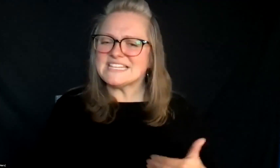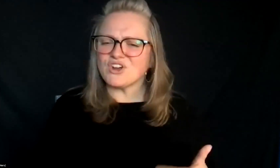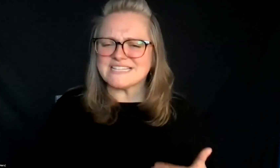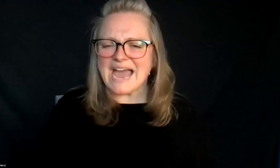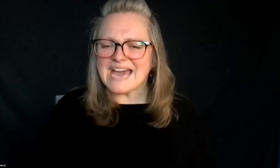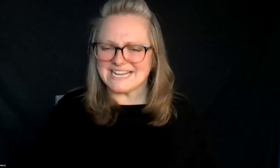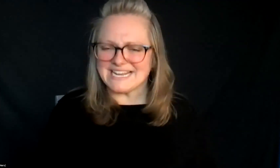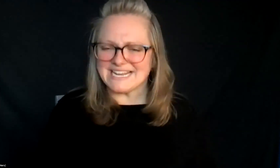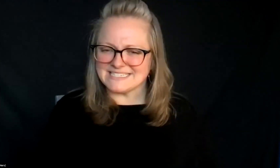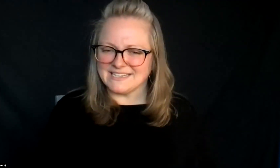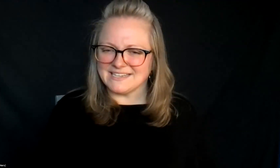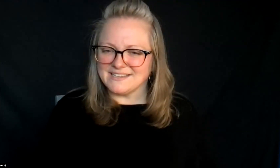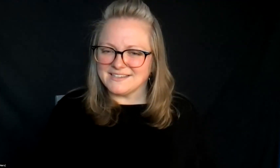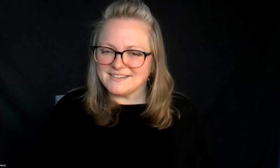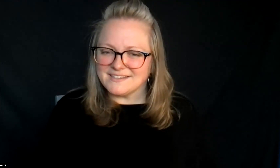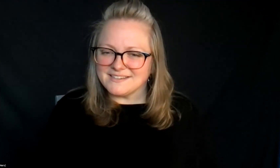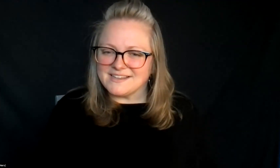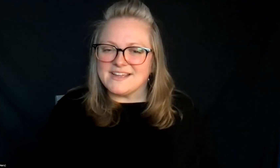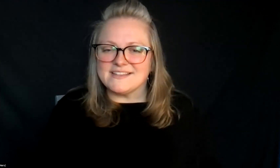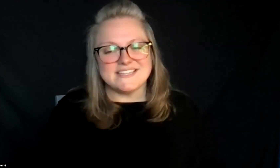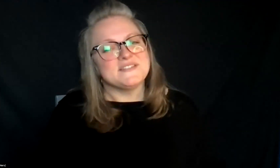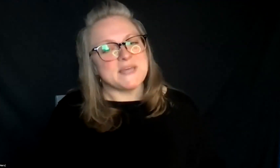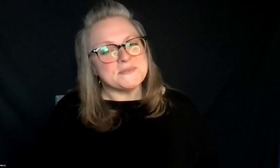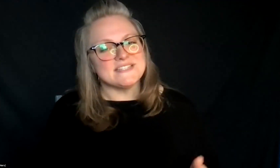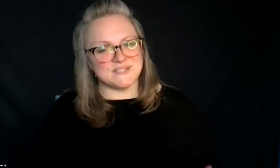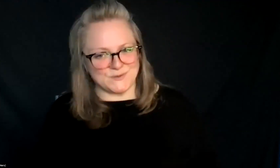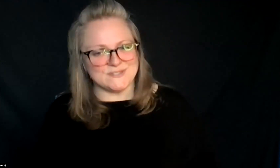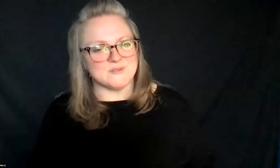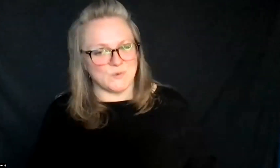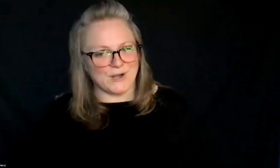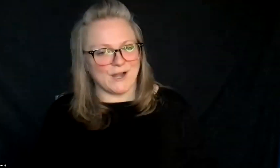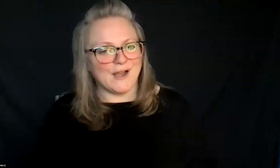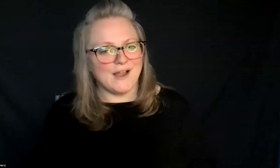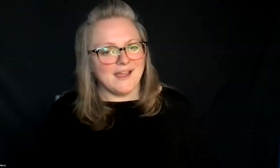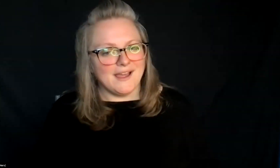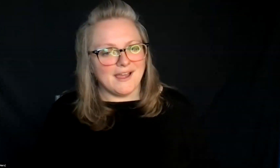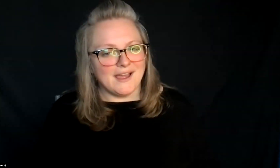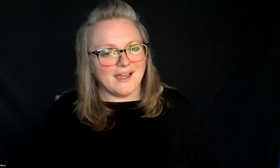IT'S A LOT OF STUFF THAT I'M ACTUALLY FILING AWAY AND WANT TO THINK ABOUT LATER.